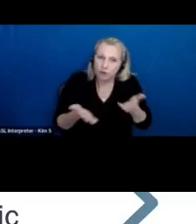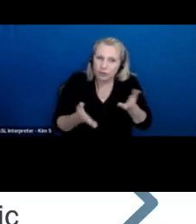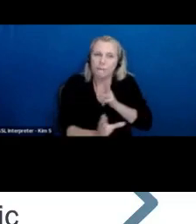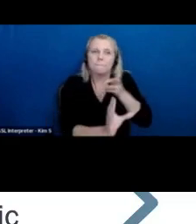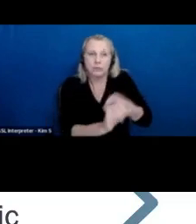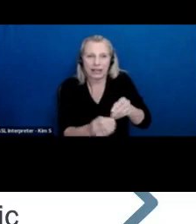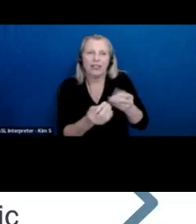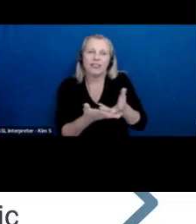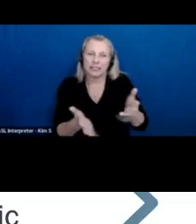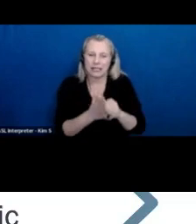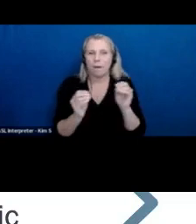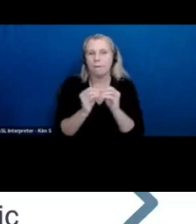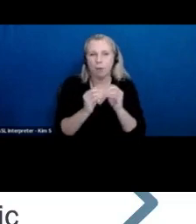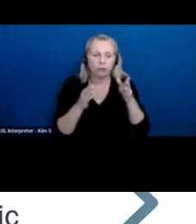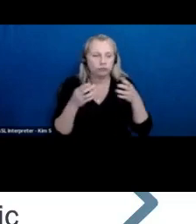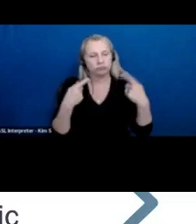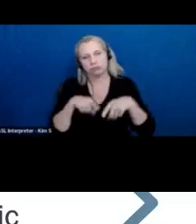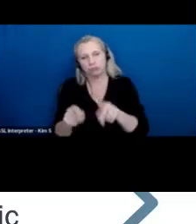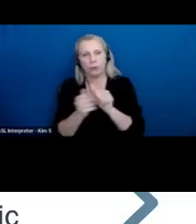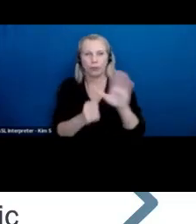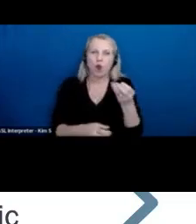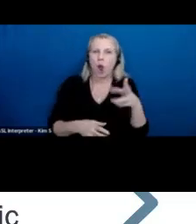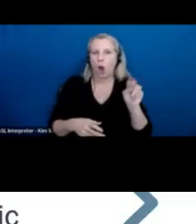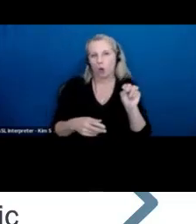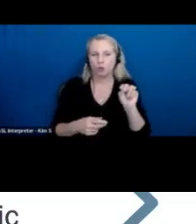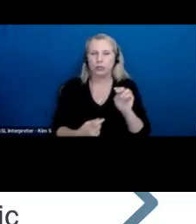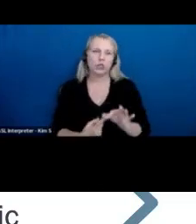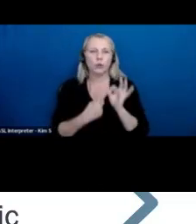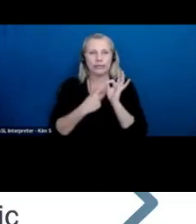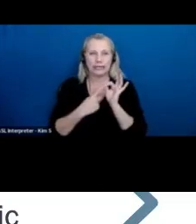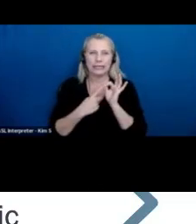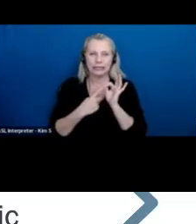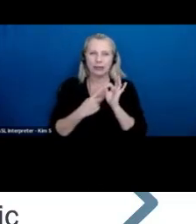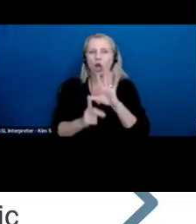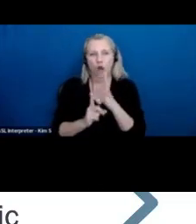the things that are more aligned with their own unique culture, and community.